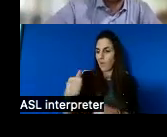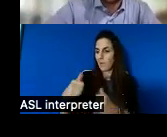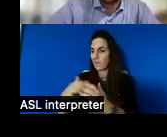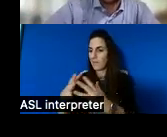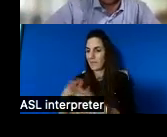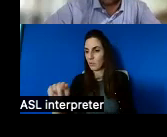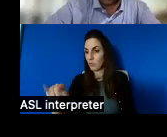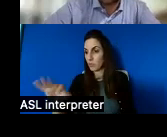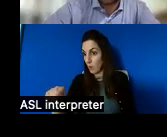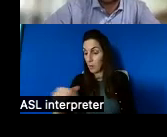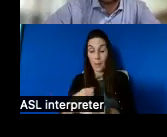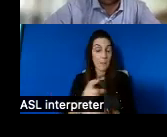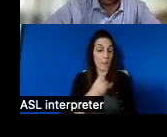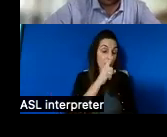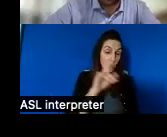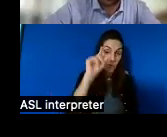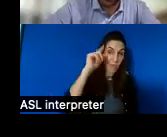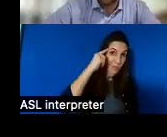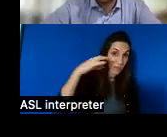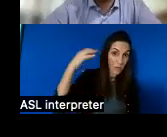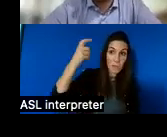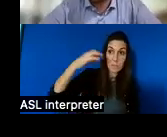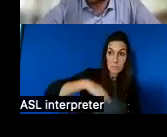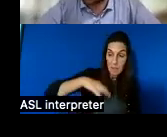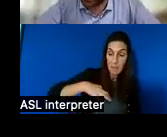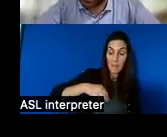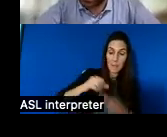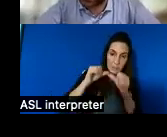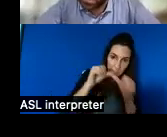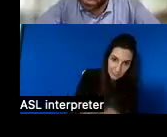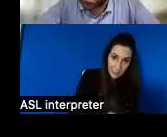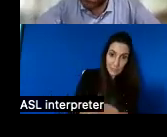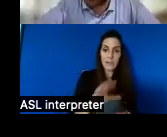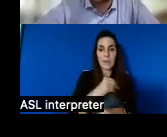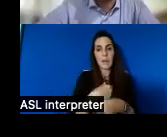the government benefits are set up and structured and making sure the guardianship is there but it's